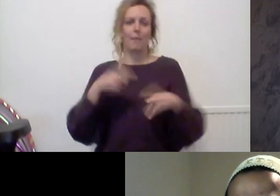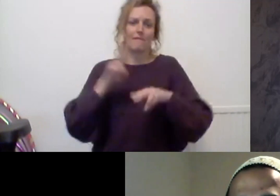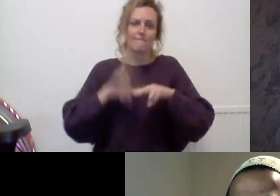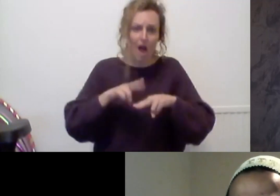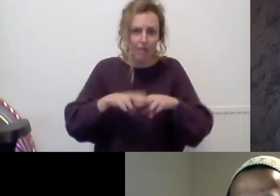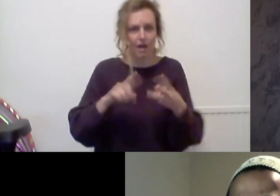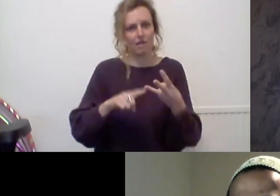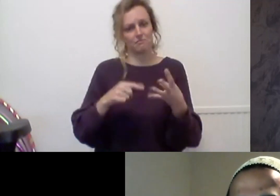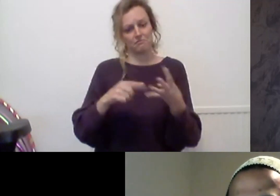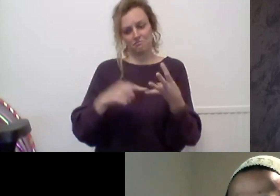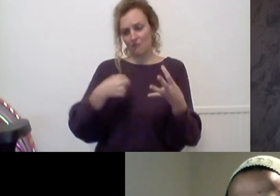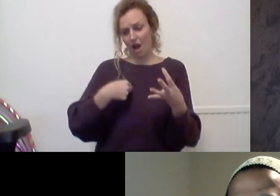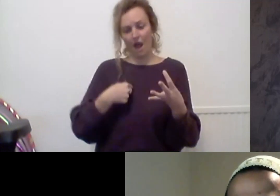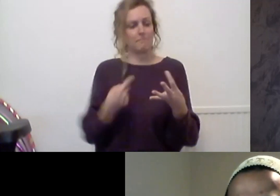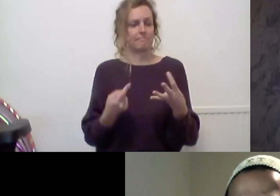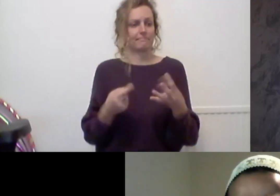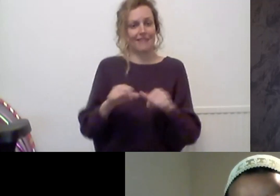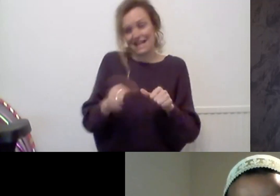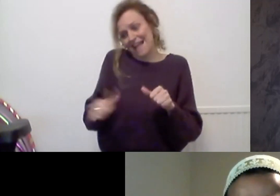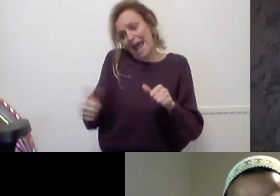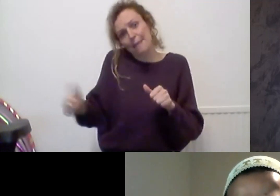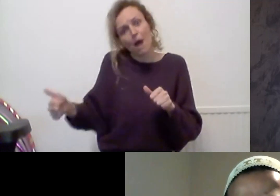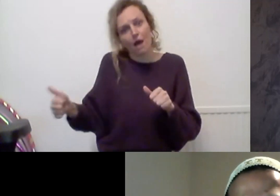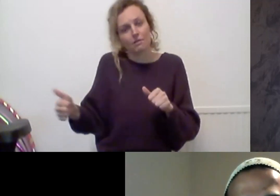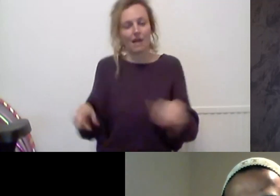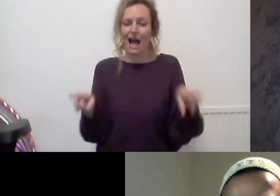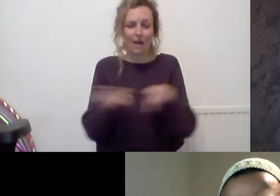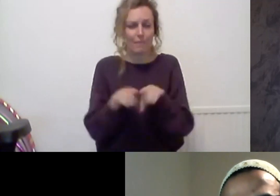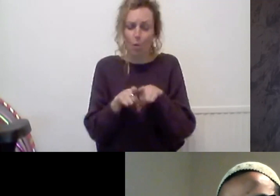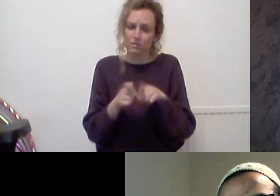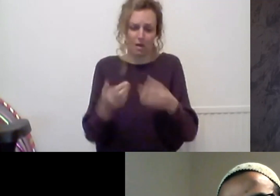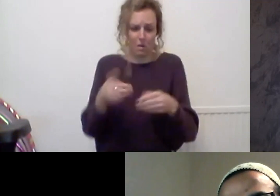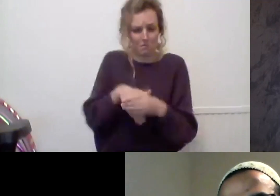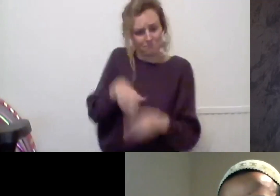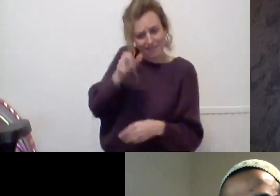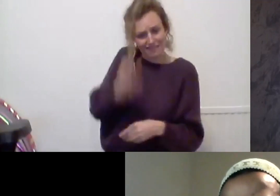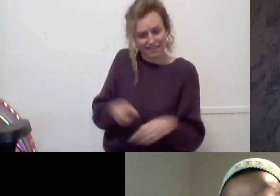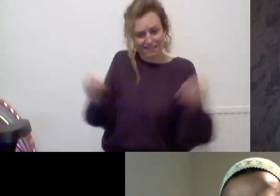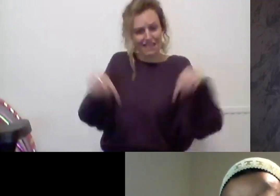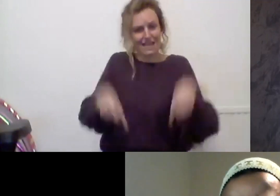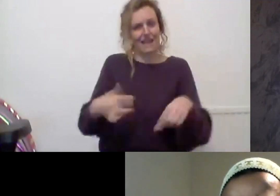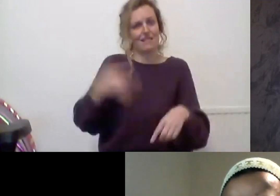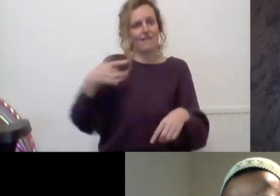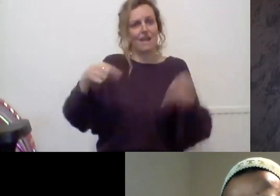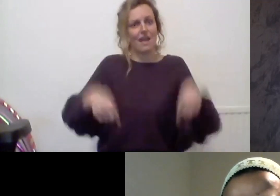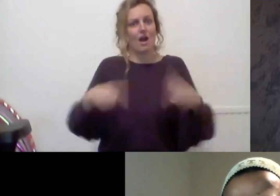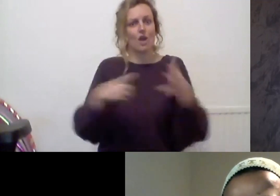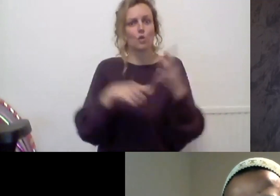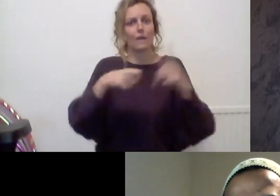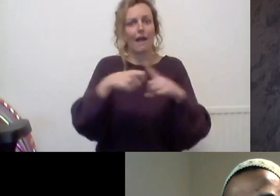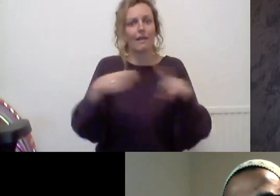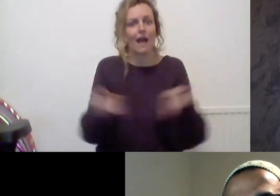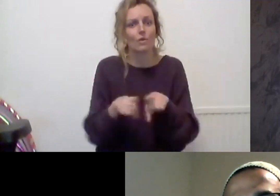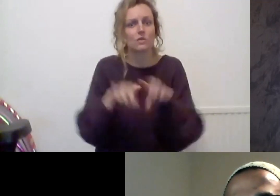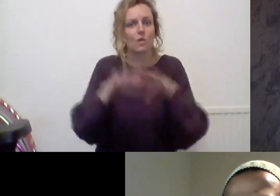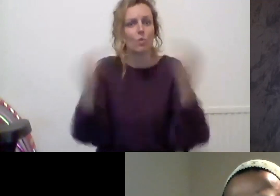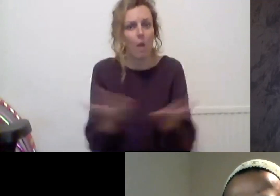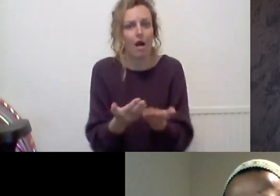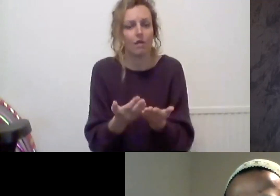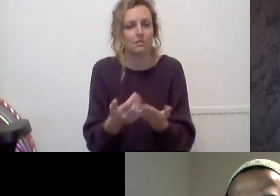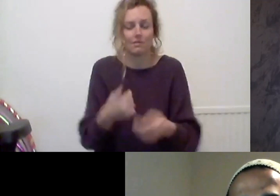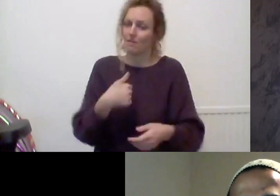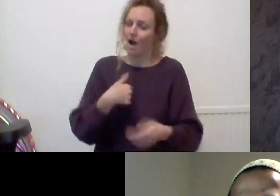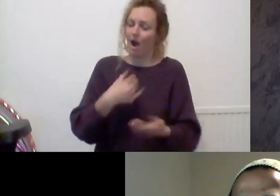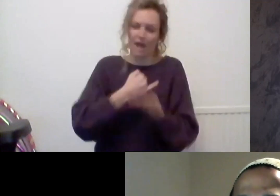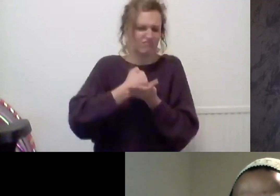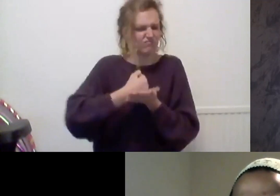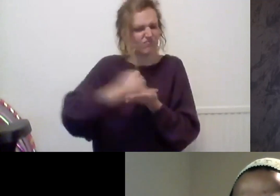and a citizen of UK and the world, that I refute the statement and invest time to provide